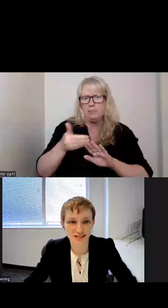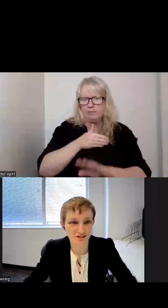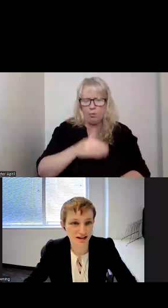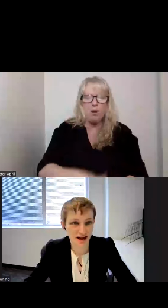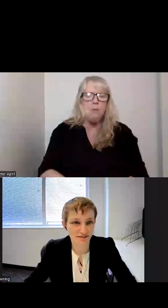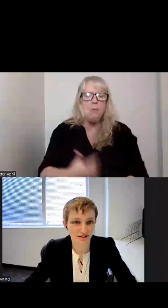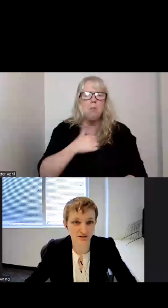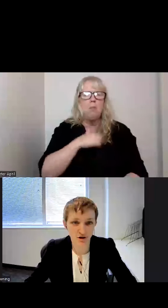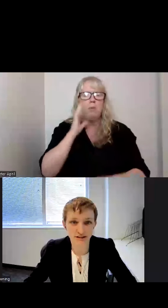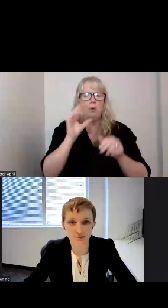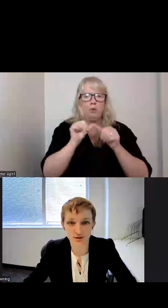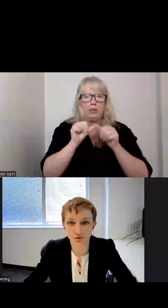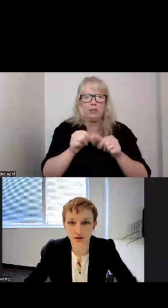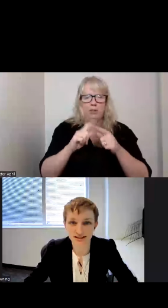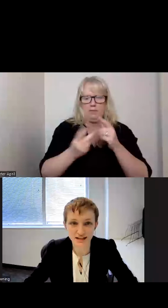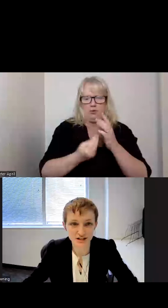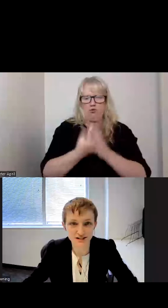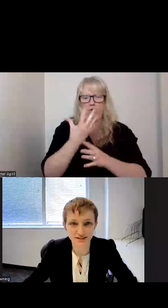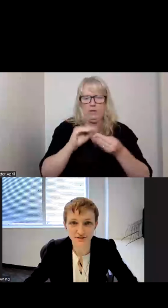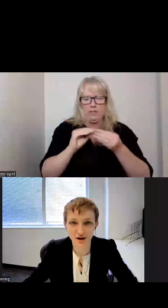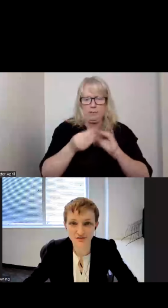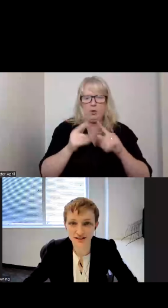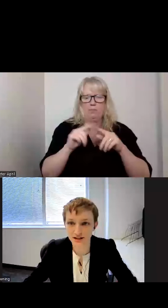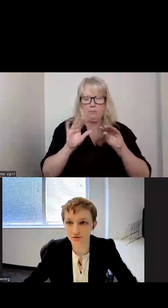CONTINUE TO HAVE A GROWING NUMBER OF ORGANIZATIONS INVOLVED IN